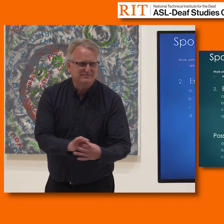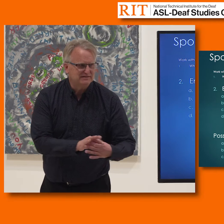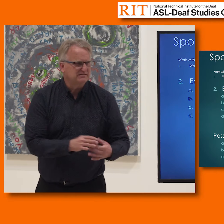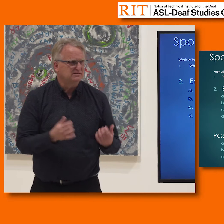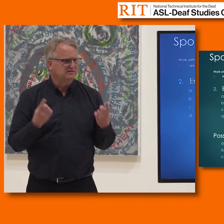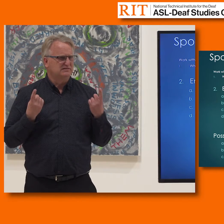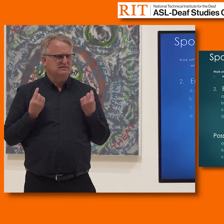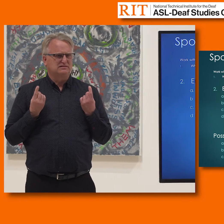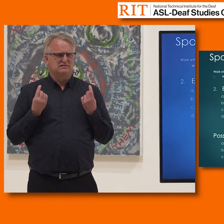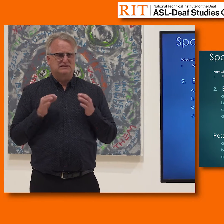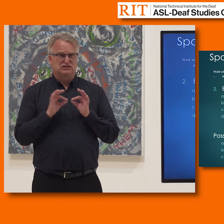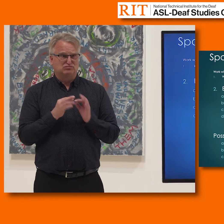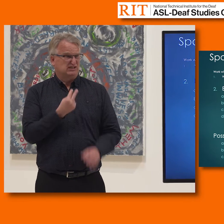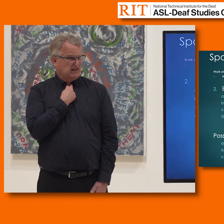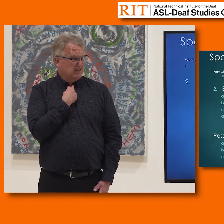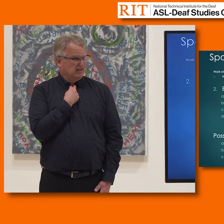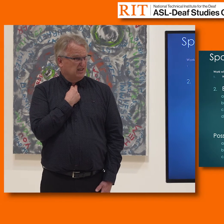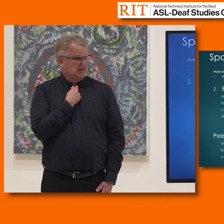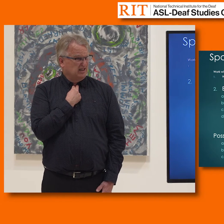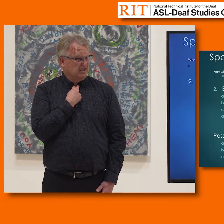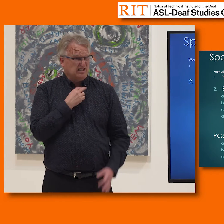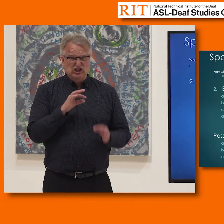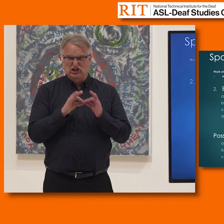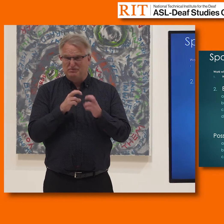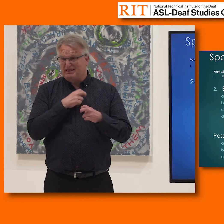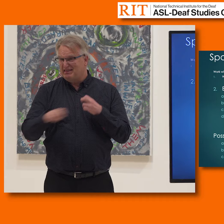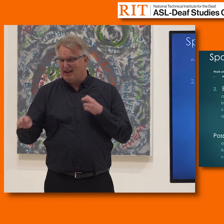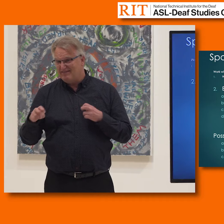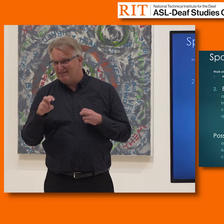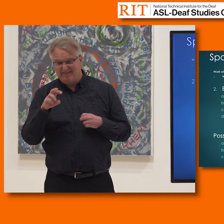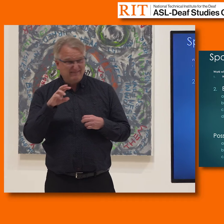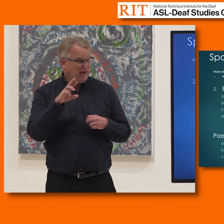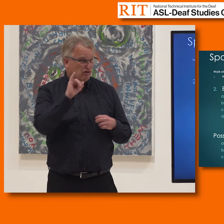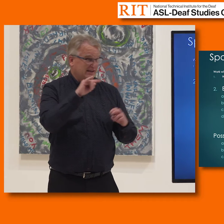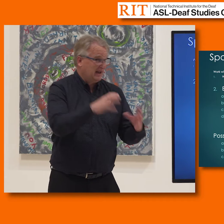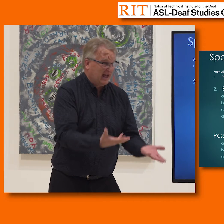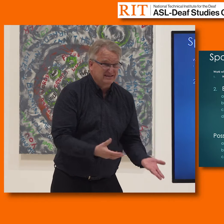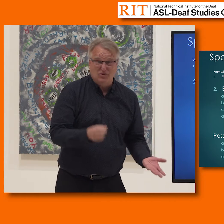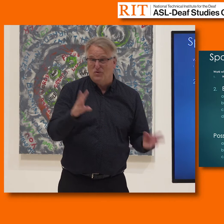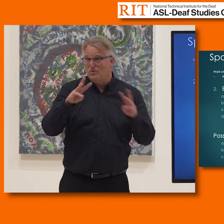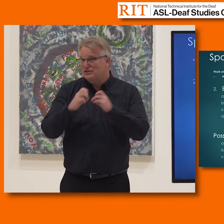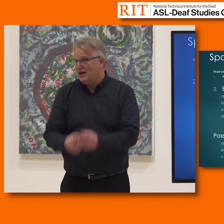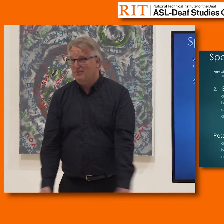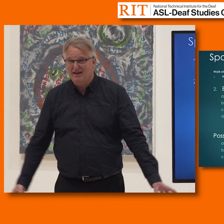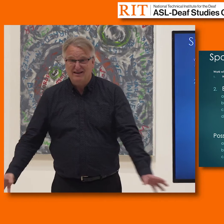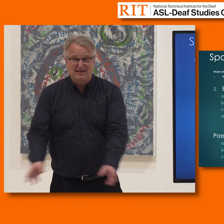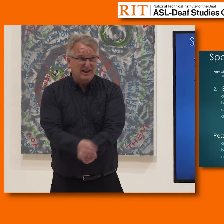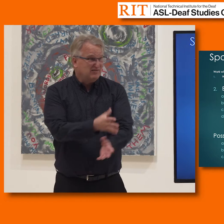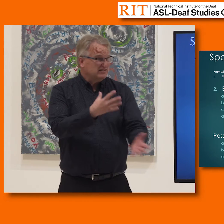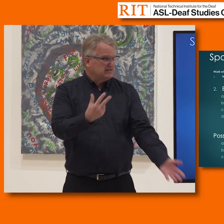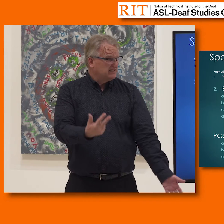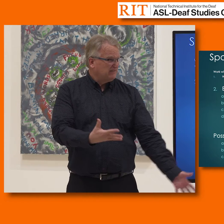each discourse style is very different. So, interpreters are in a difficult spot, whether it's a workshop or a class